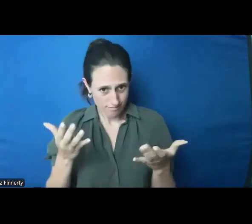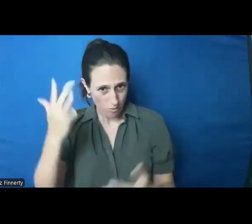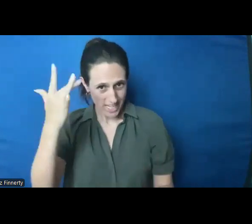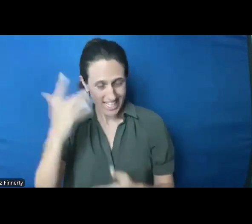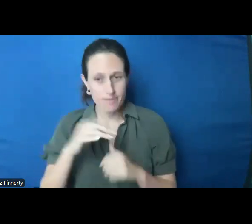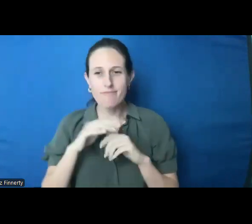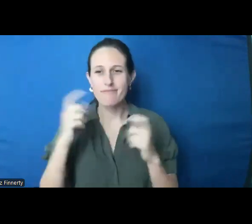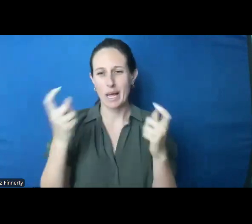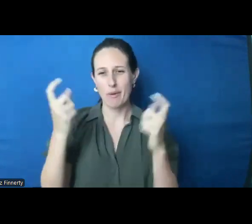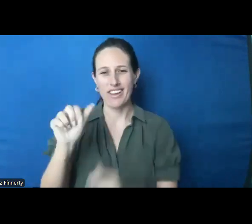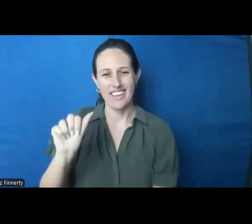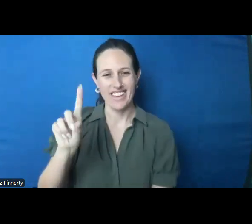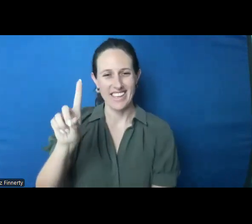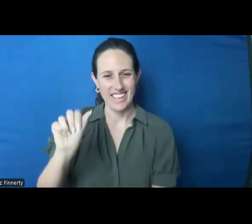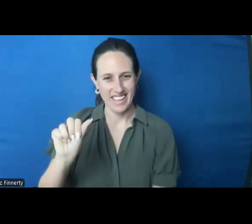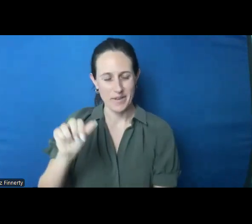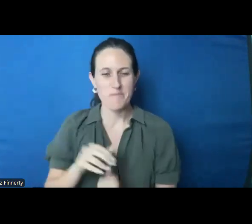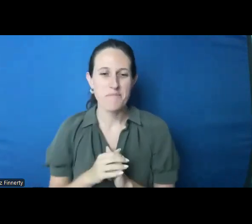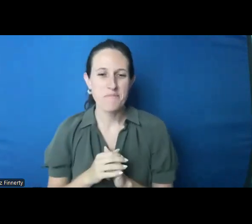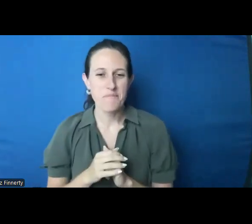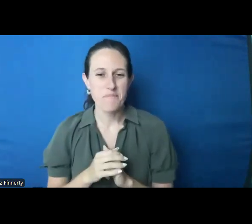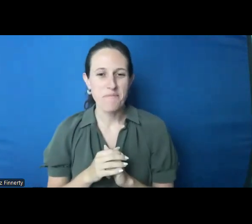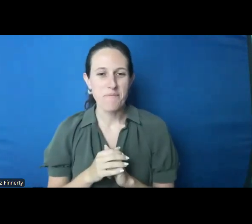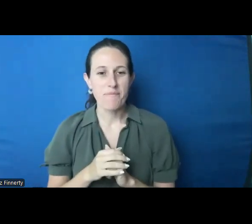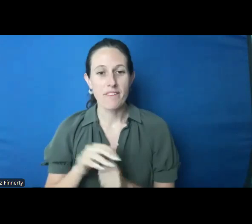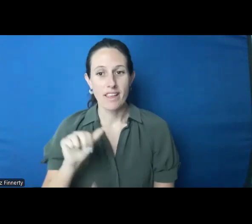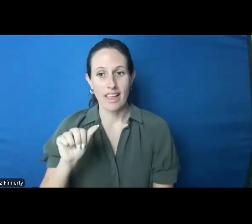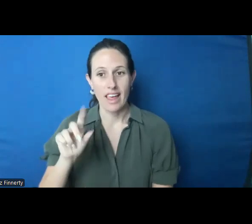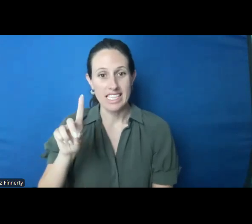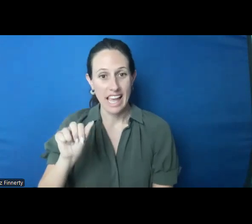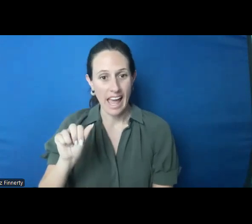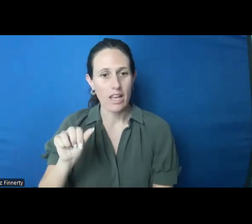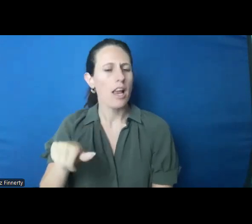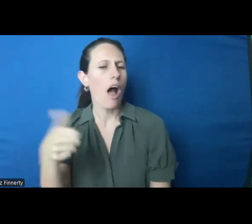today to celebrate the ADA, and the ADA and similar laws really